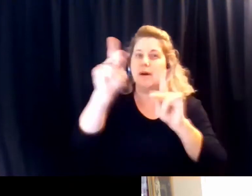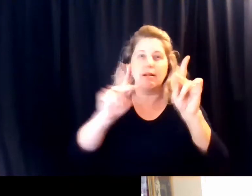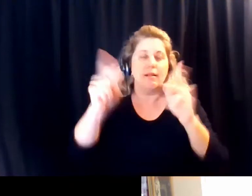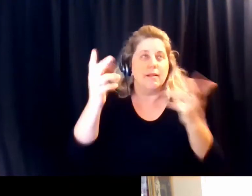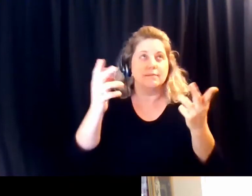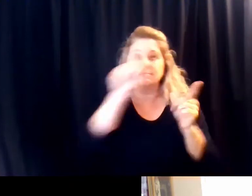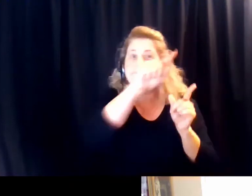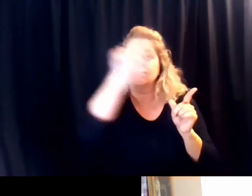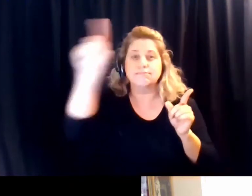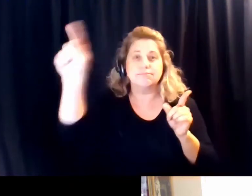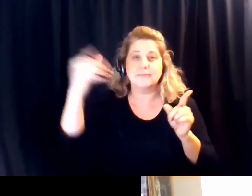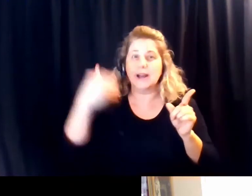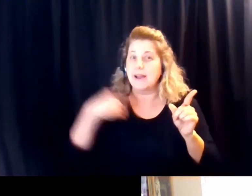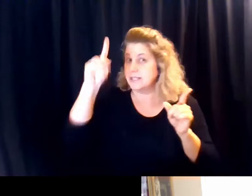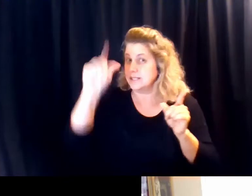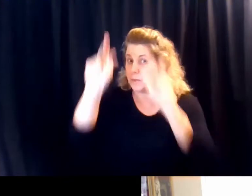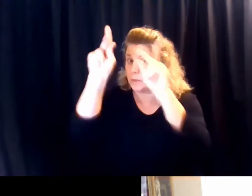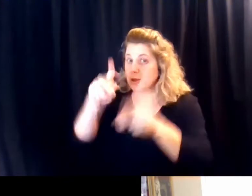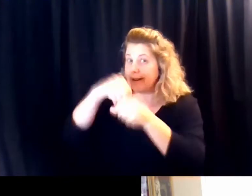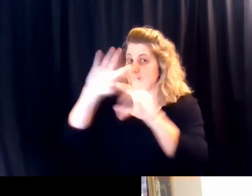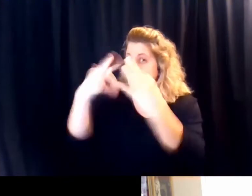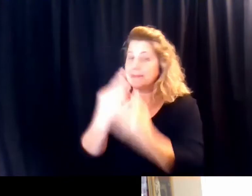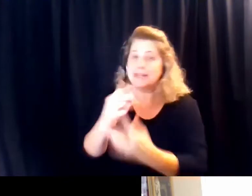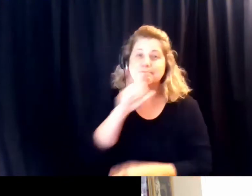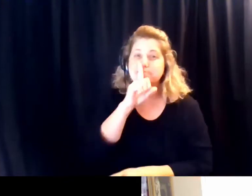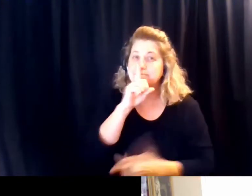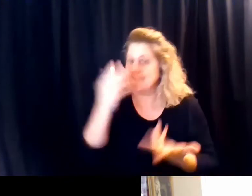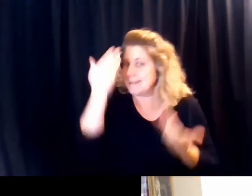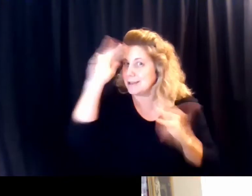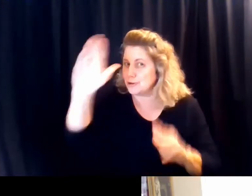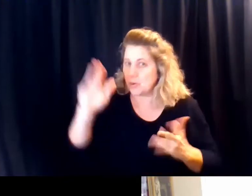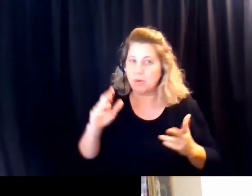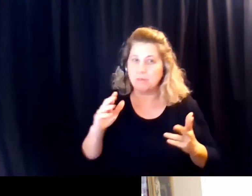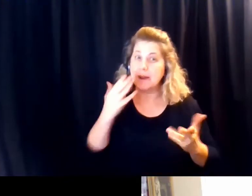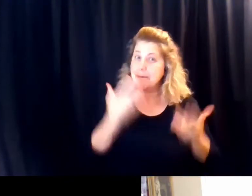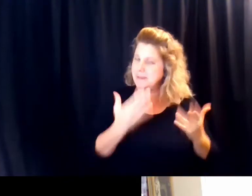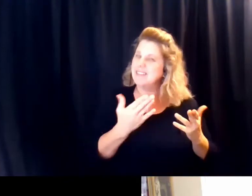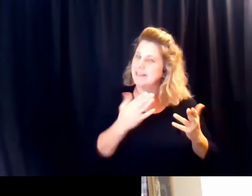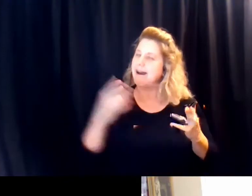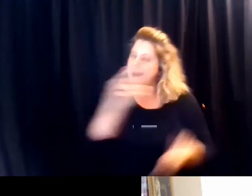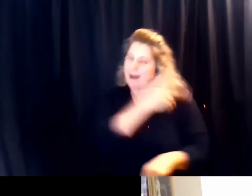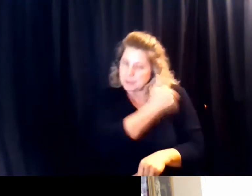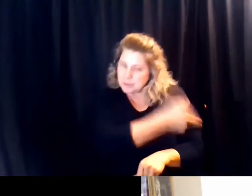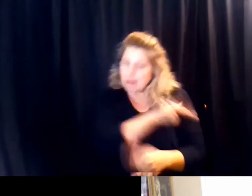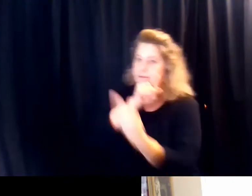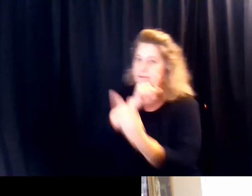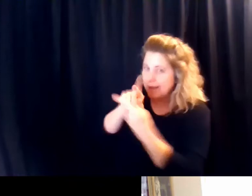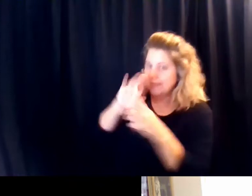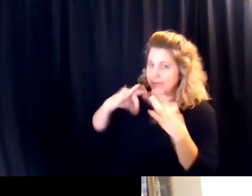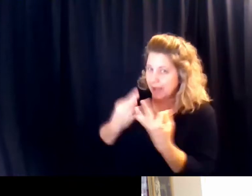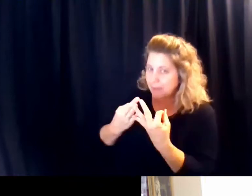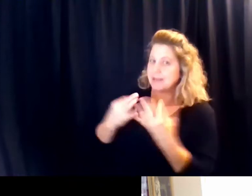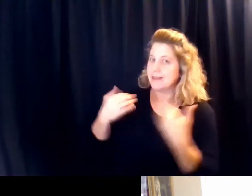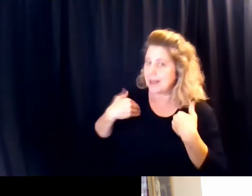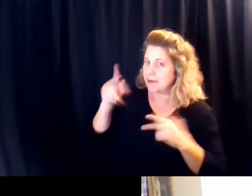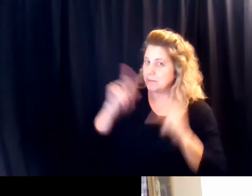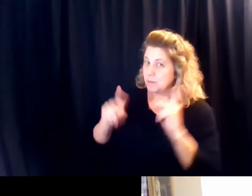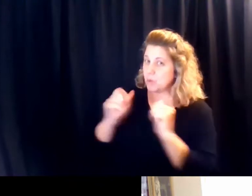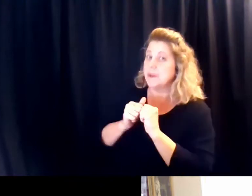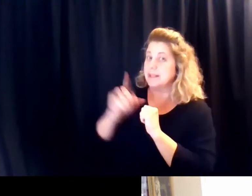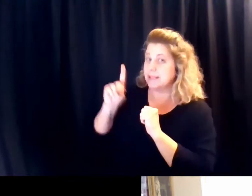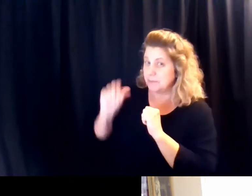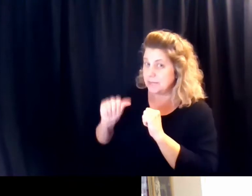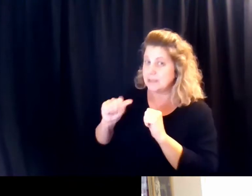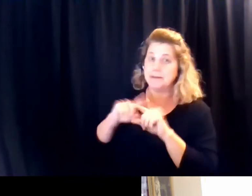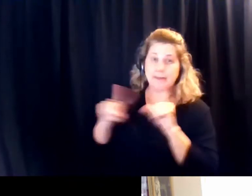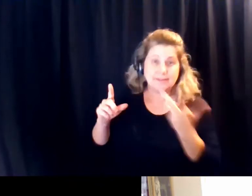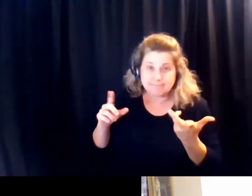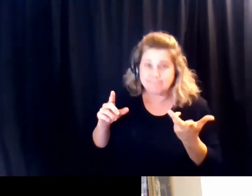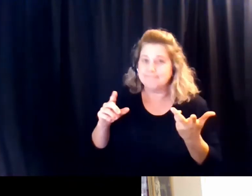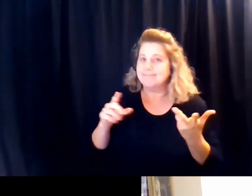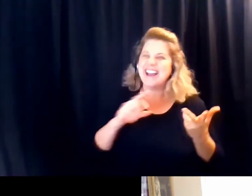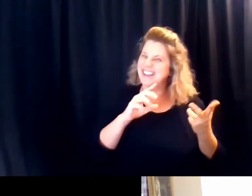Judith Heumann: I really believe that had a lot to do with it. My parents were immigrants and I was born in 1947 I'm Jewish. And my parents obviously were Jewish